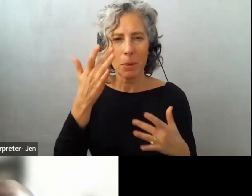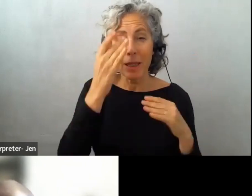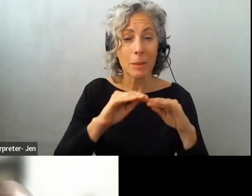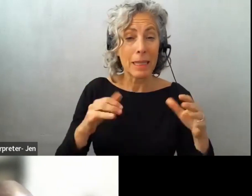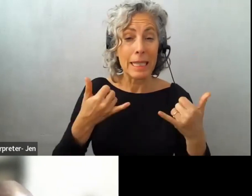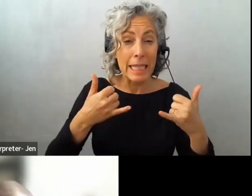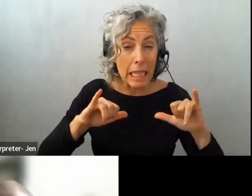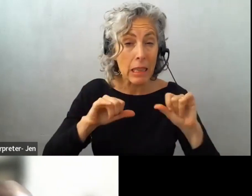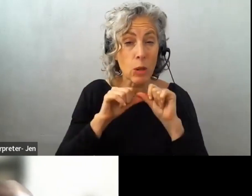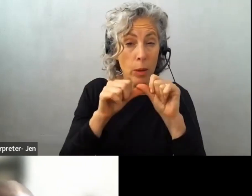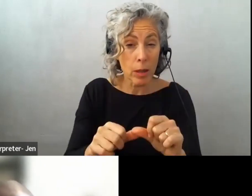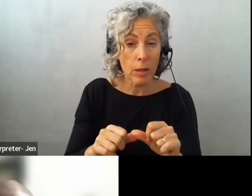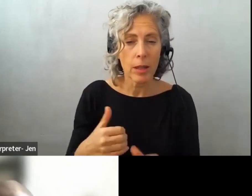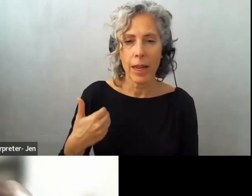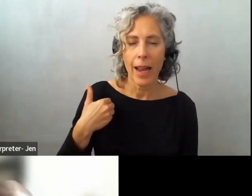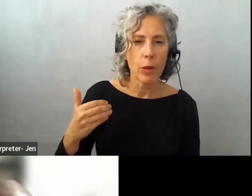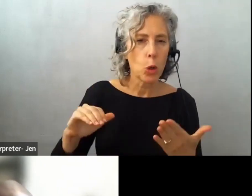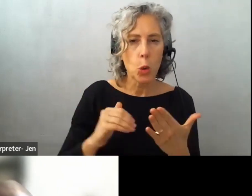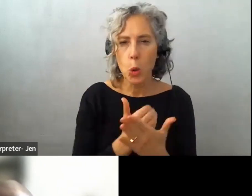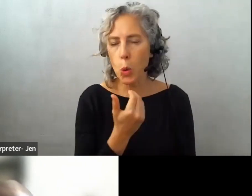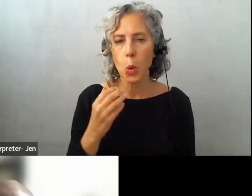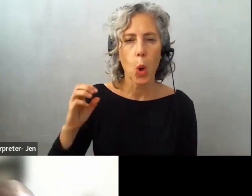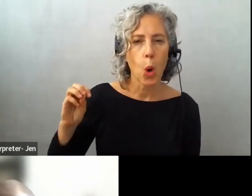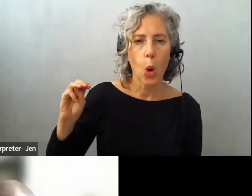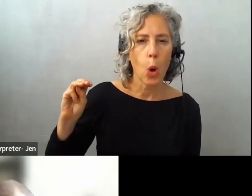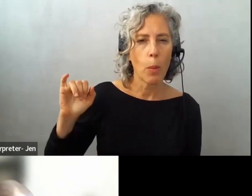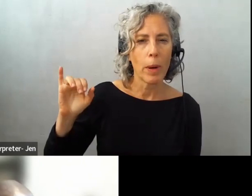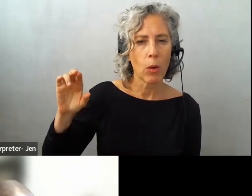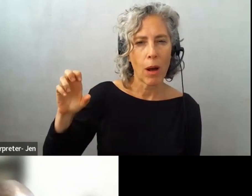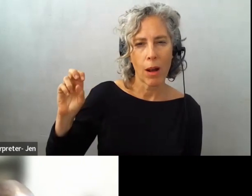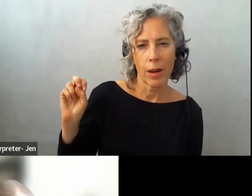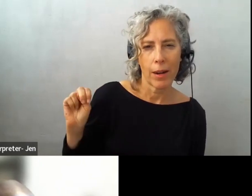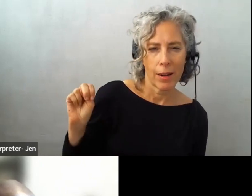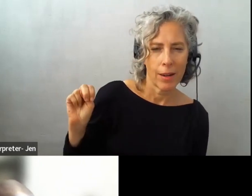We have this omachron variant that has started to spread in